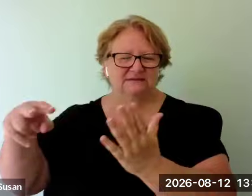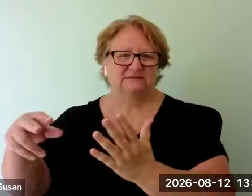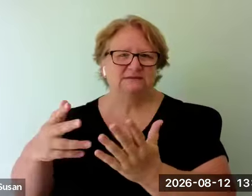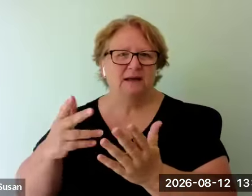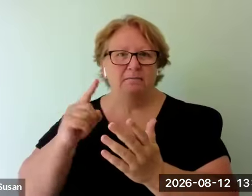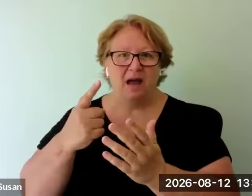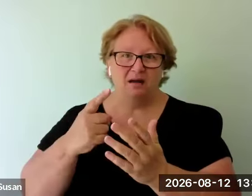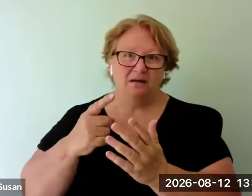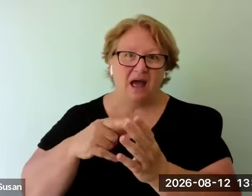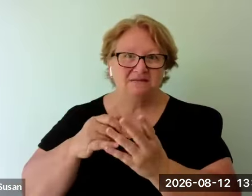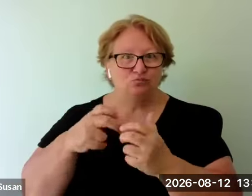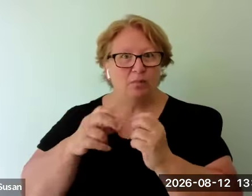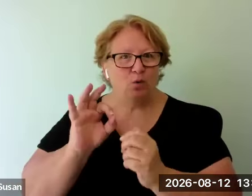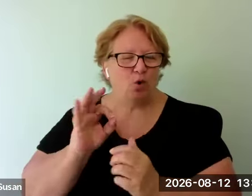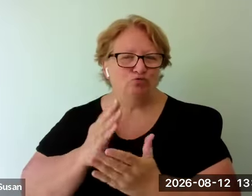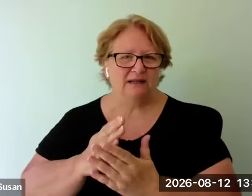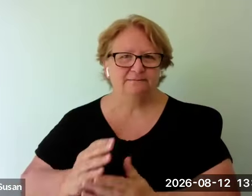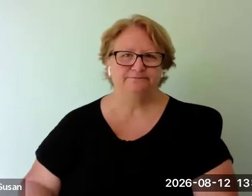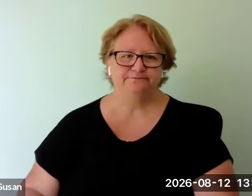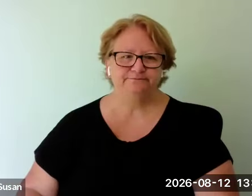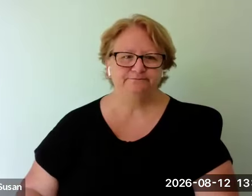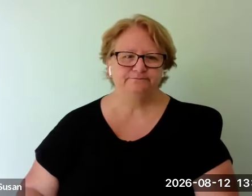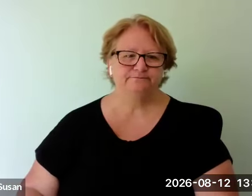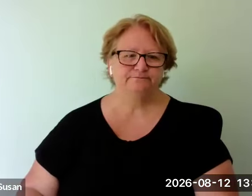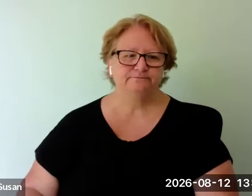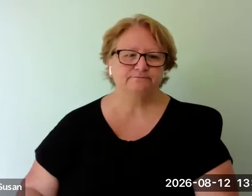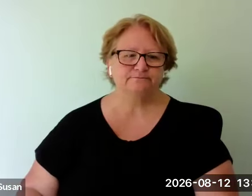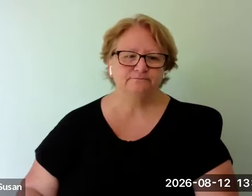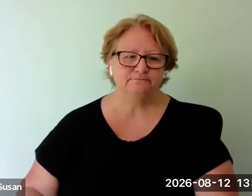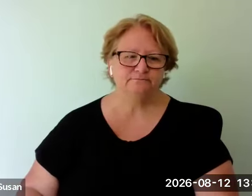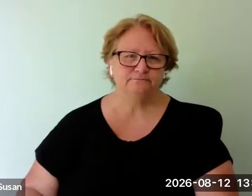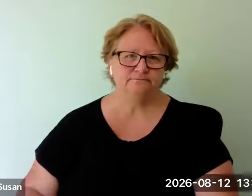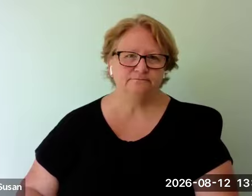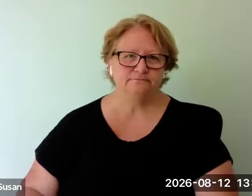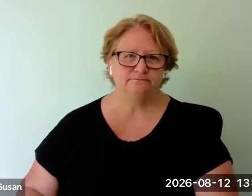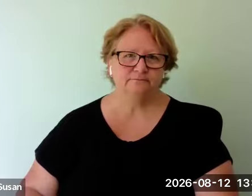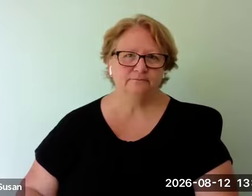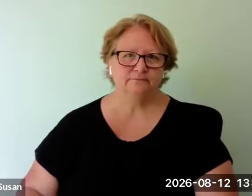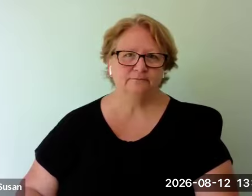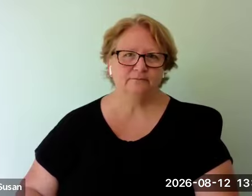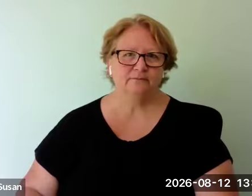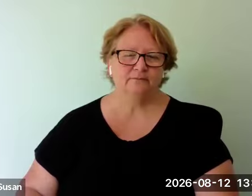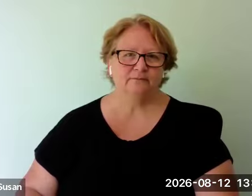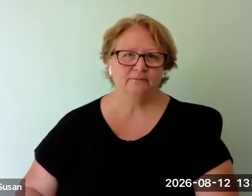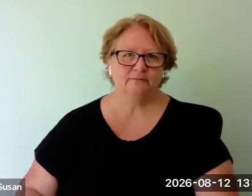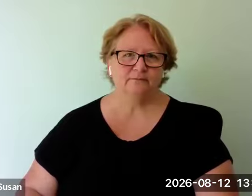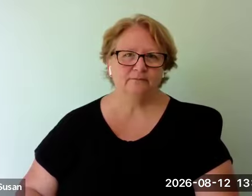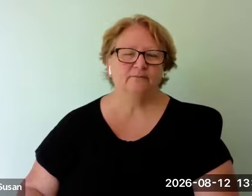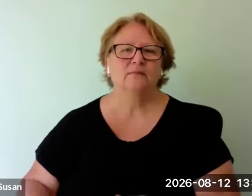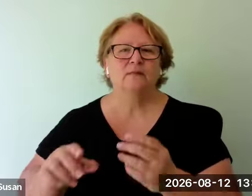panel reviewers to see in the whole context of the application, certainl in and of itself that's not a